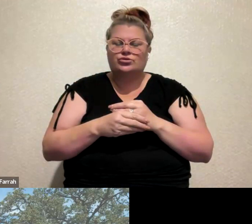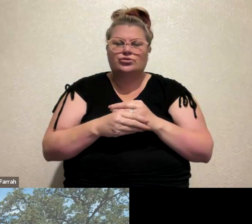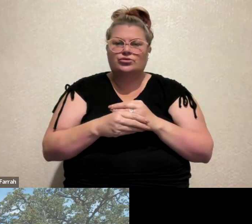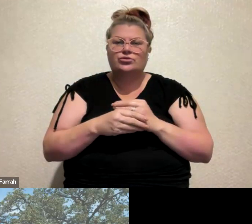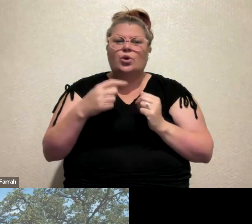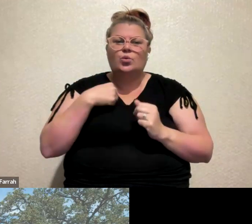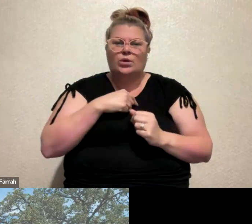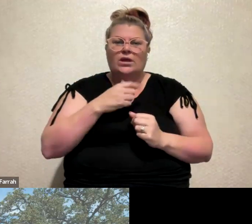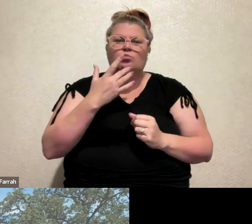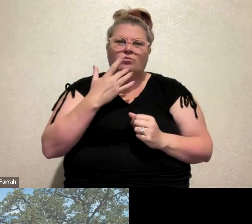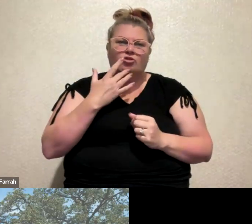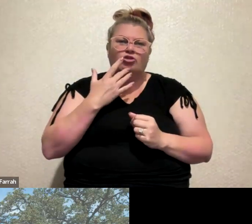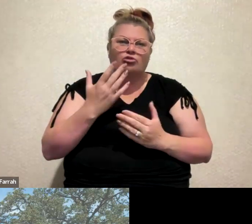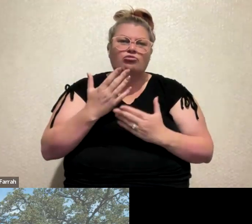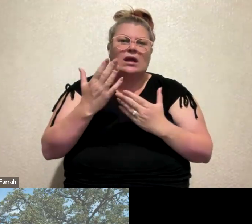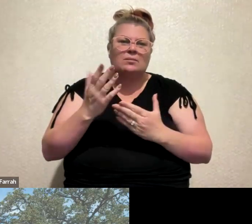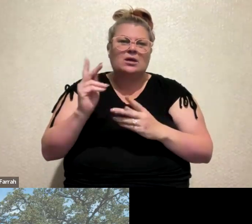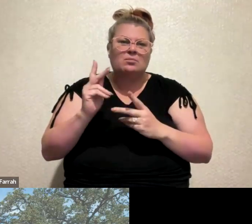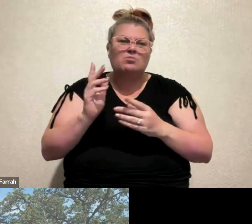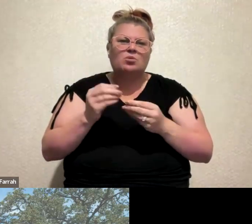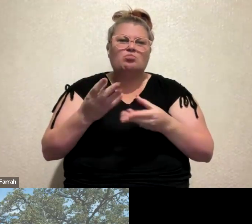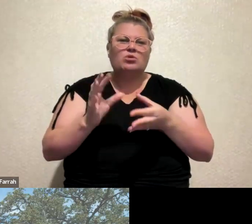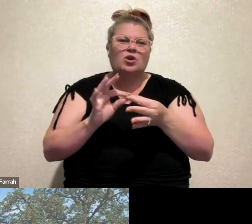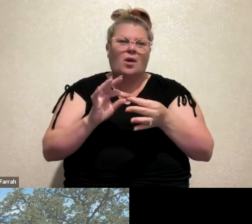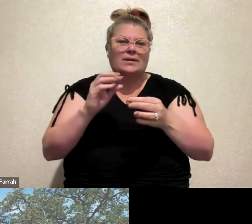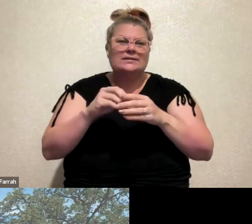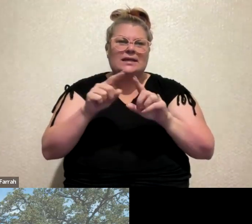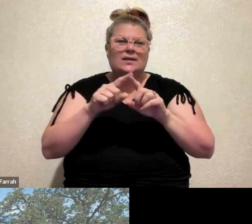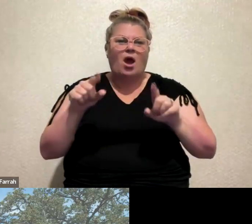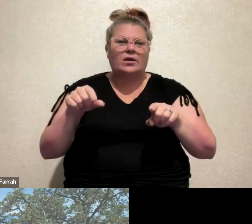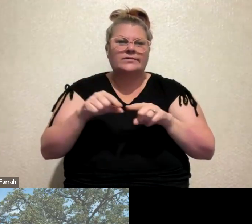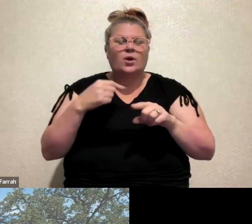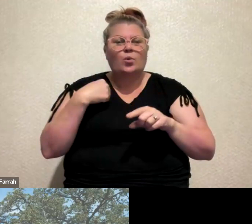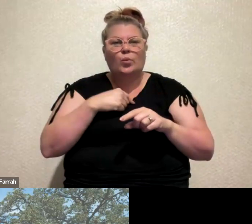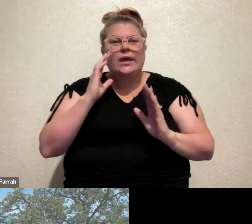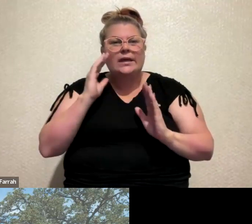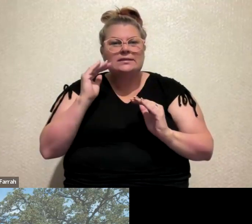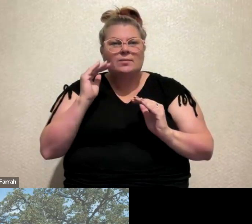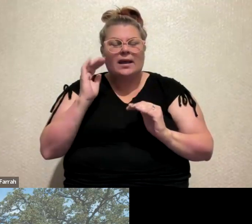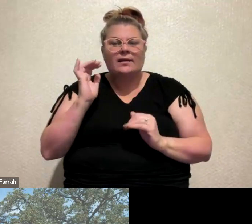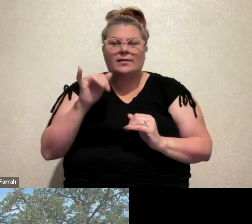and recommend that folks provide their comments in the comment box. We anticipate, given the size and